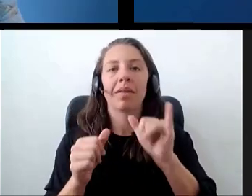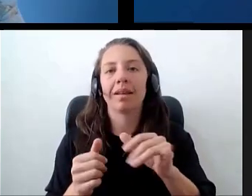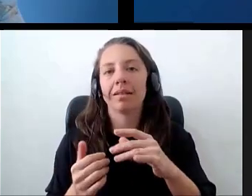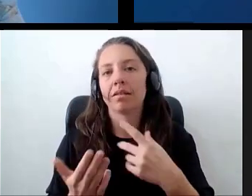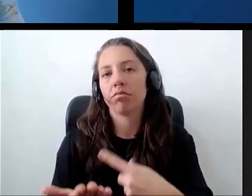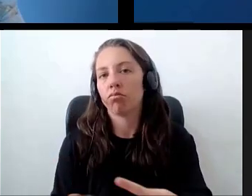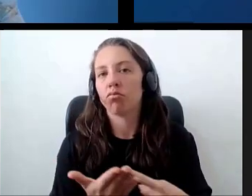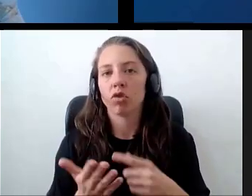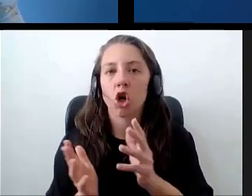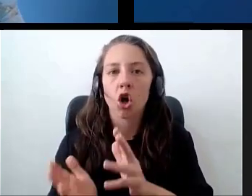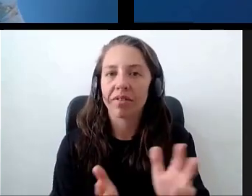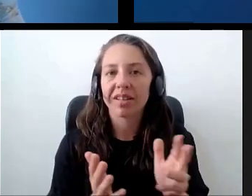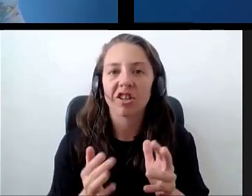Megan Columbus All right. And thank you, Cynthia.